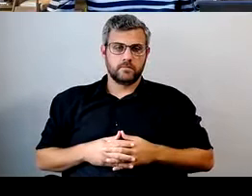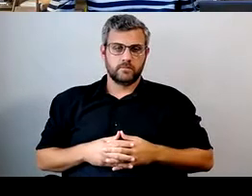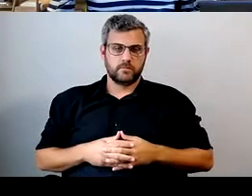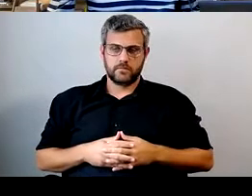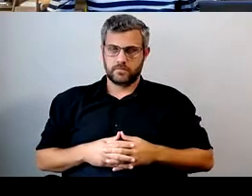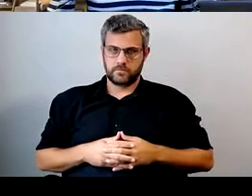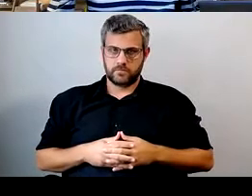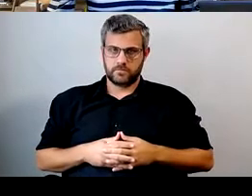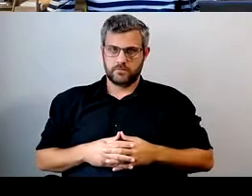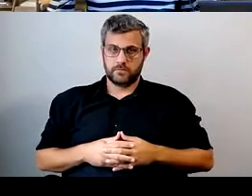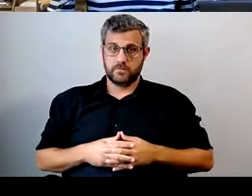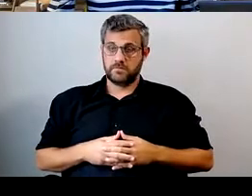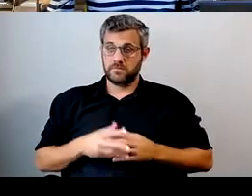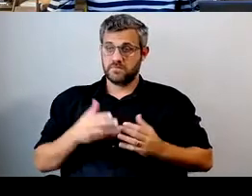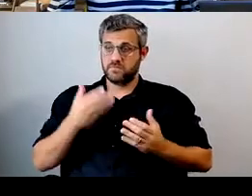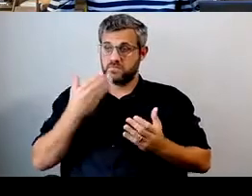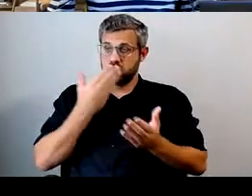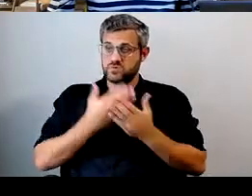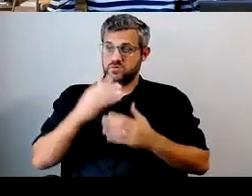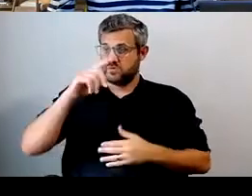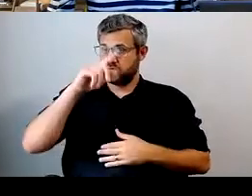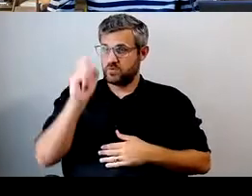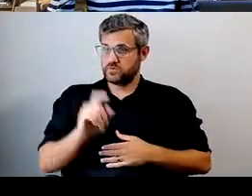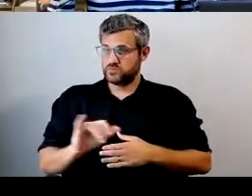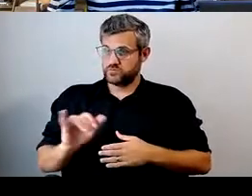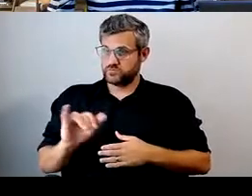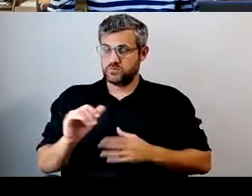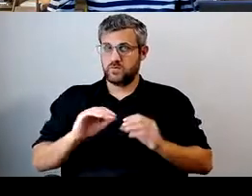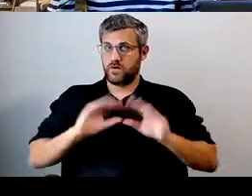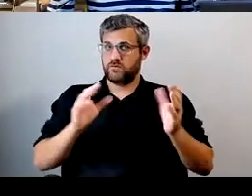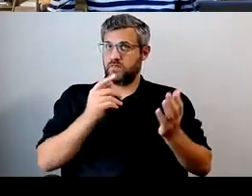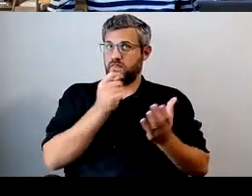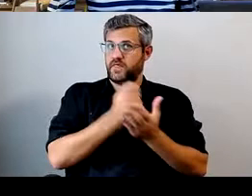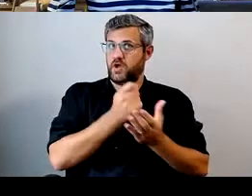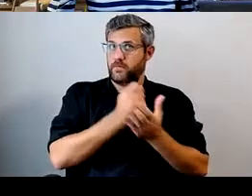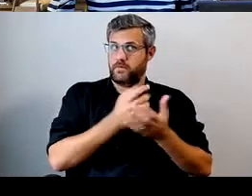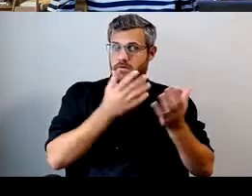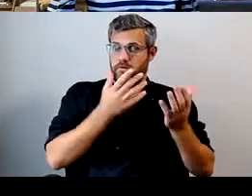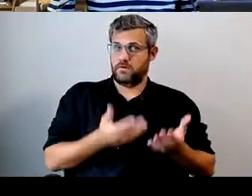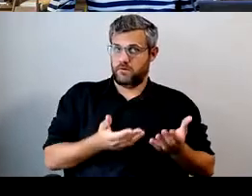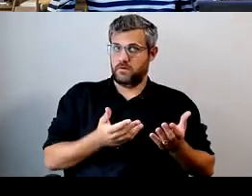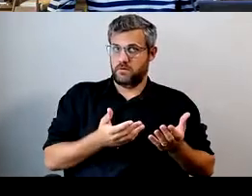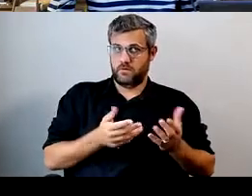Yeah, that's a good question too, because you know, obviously in a therapeutic context, only people who are licensed